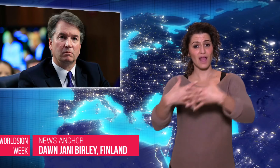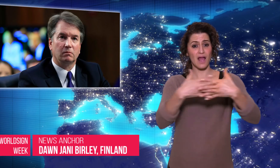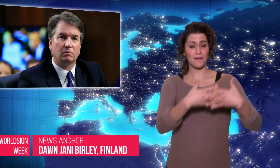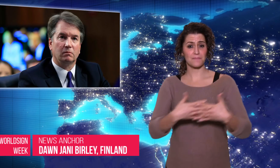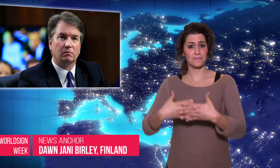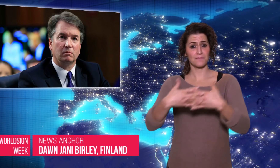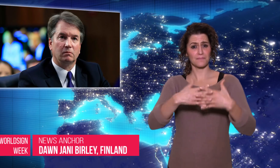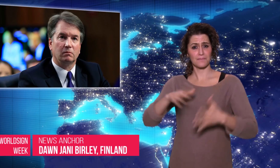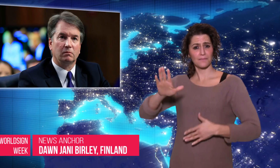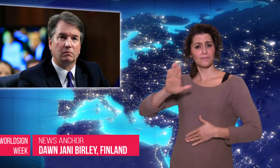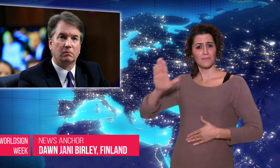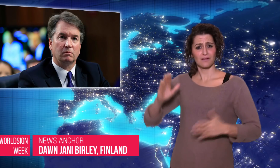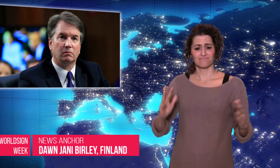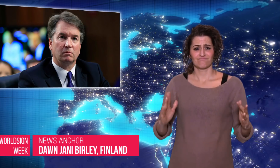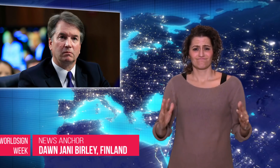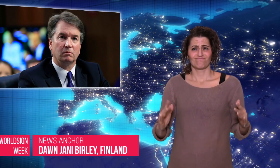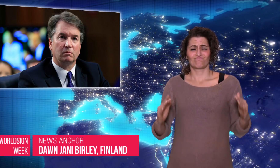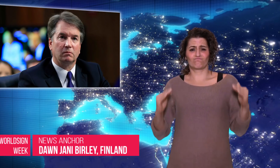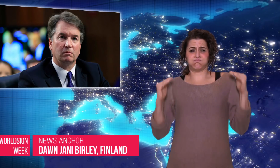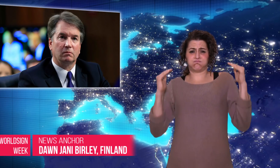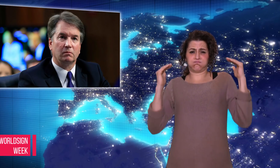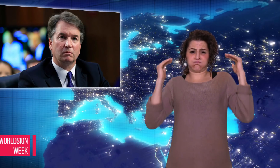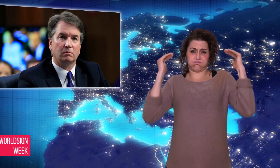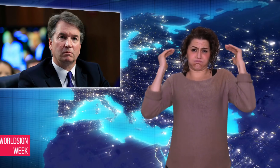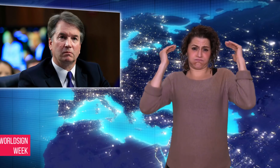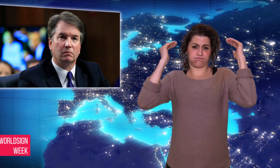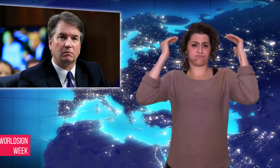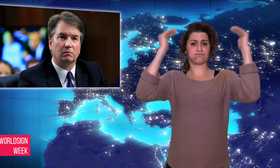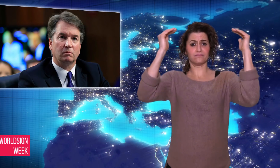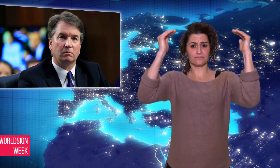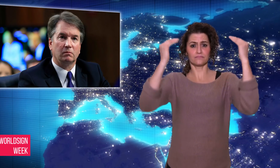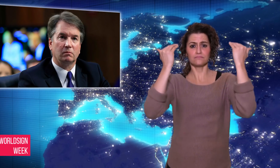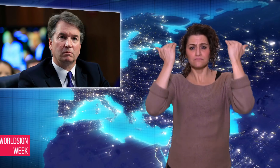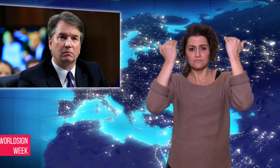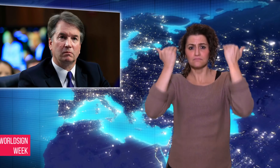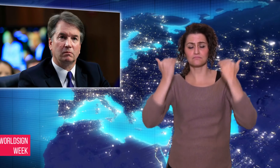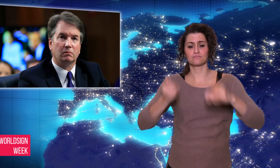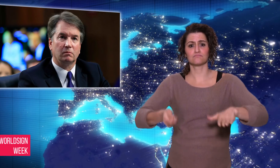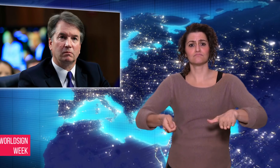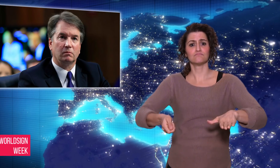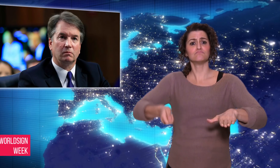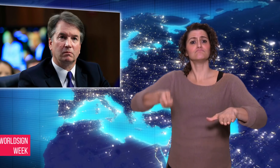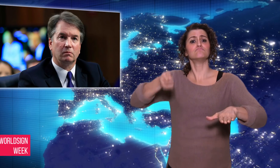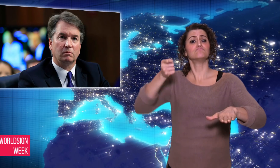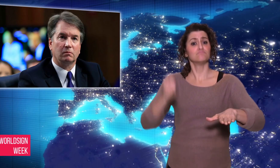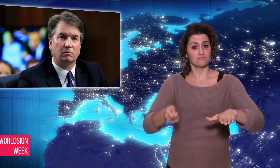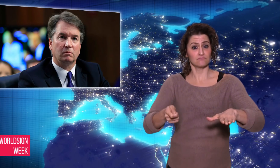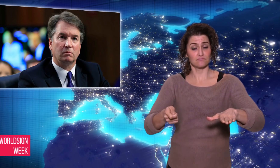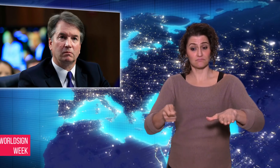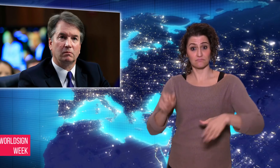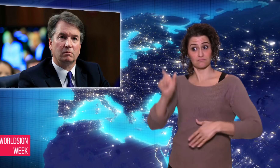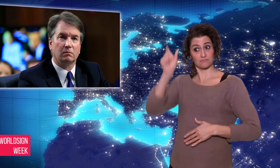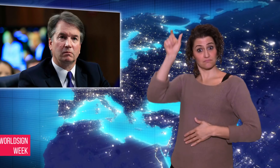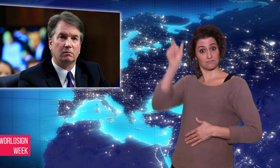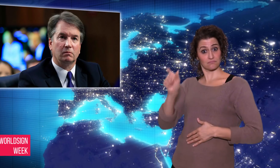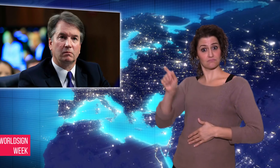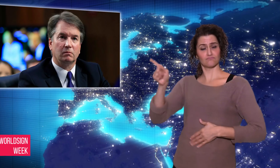Dawn: Federal judge Brett Kavanaugh,